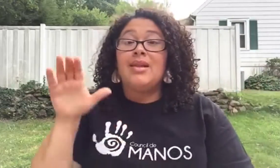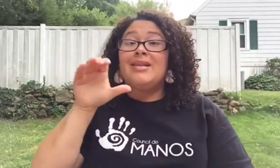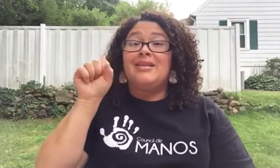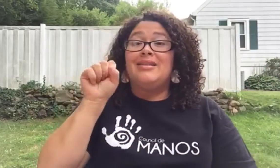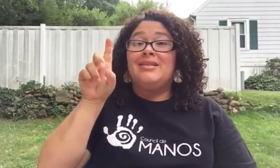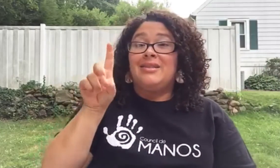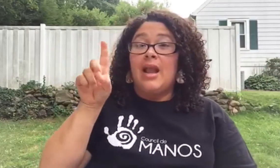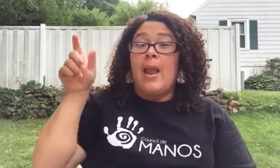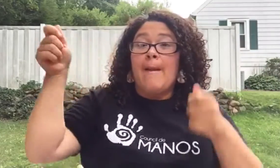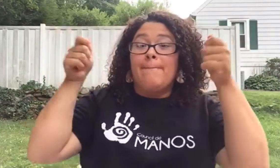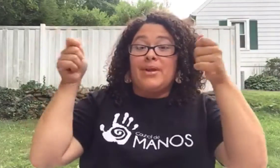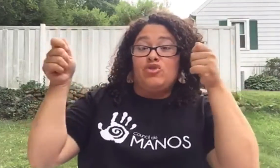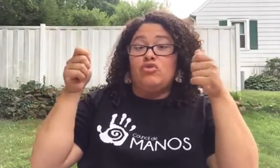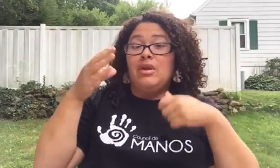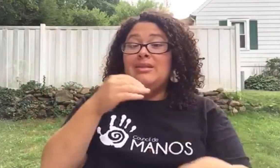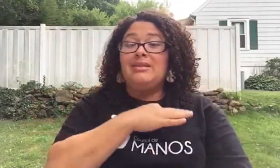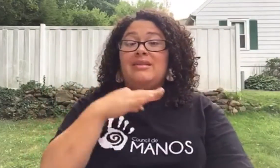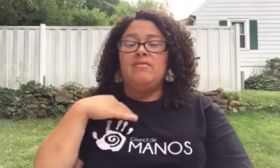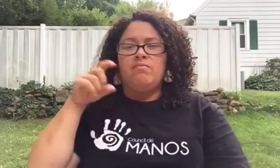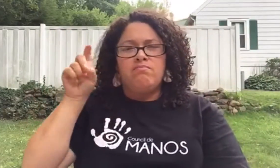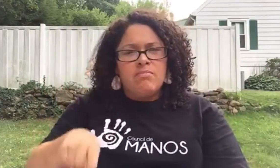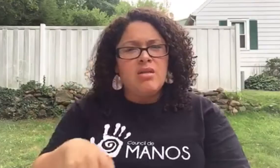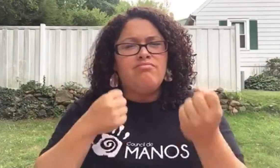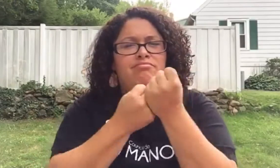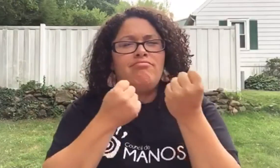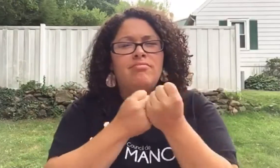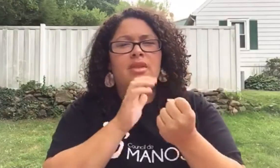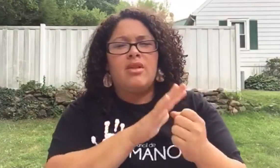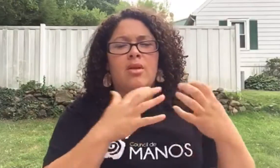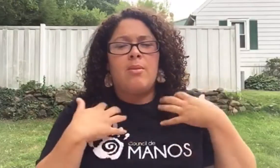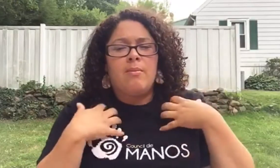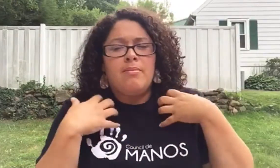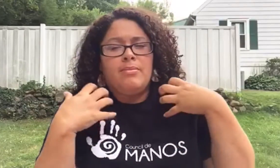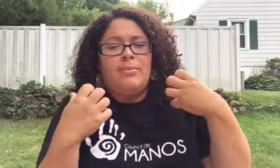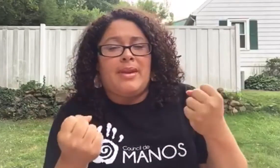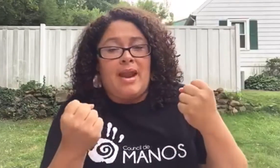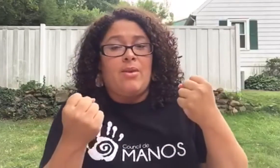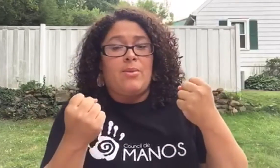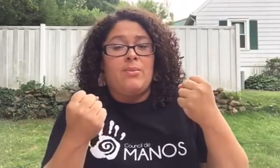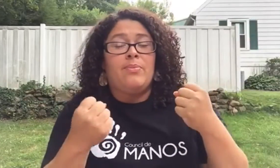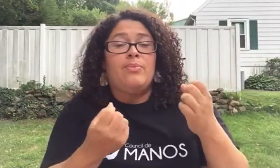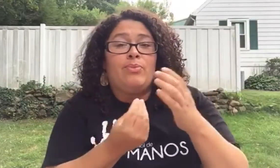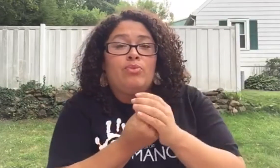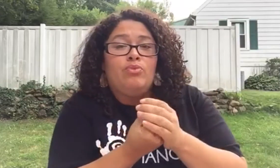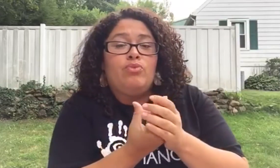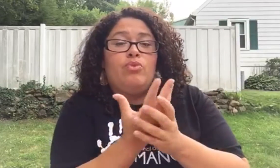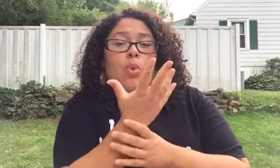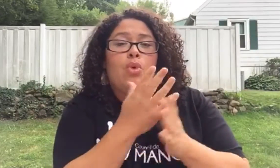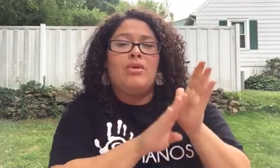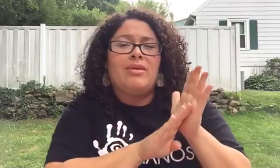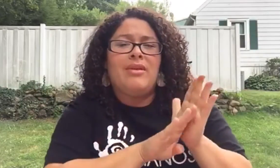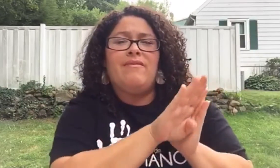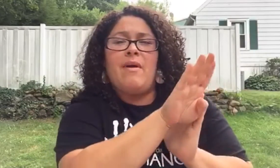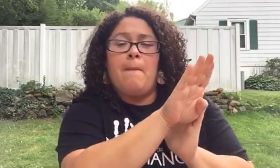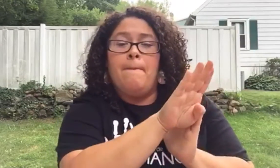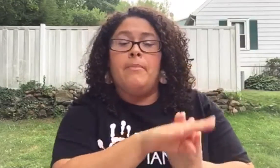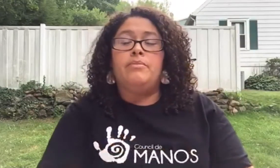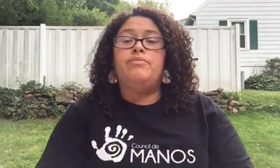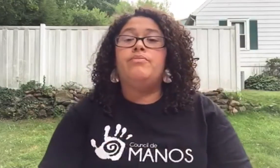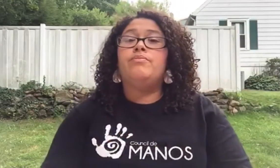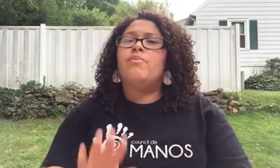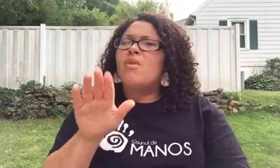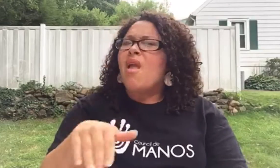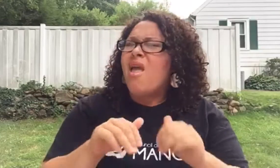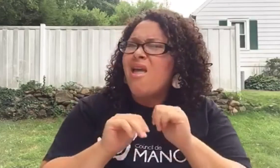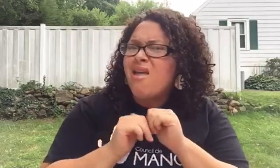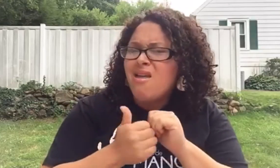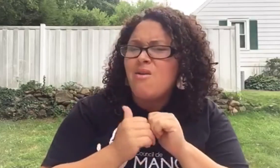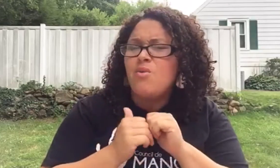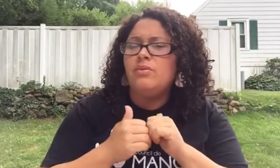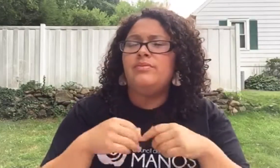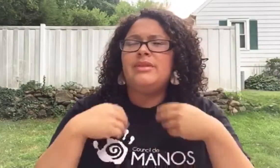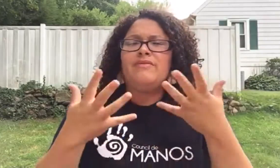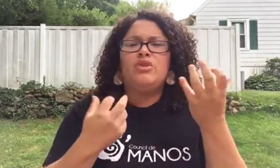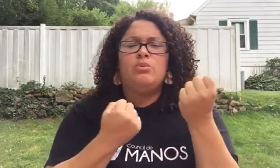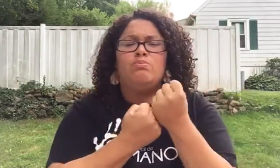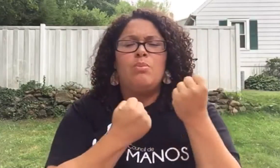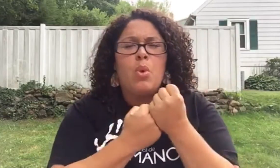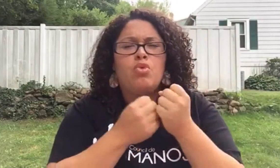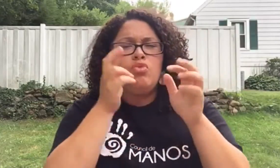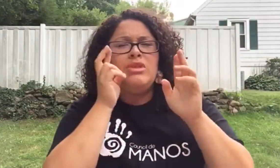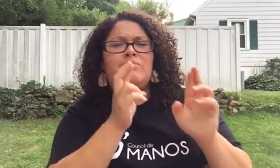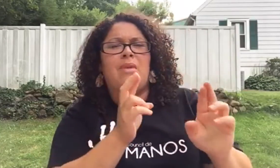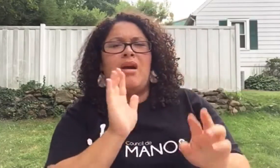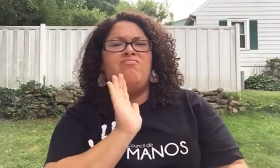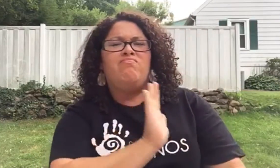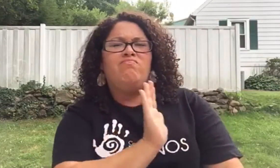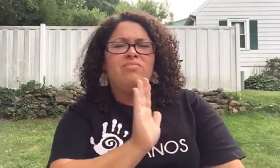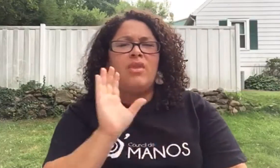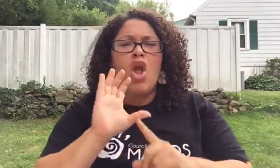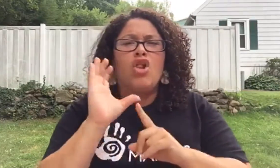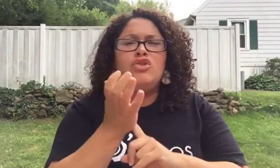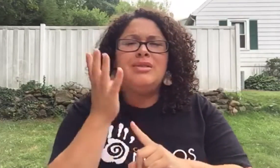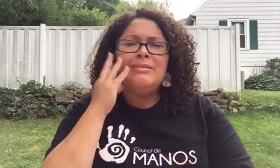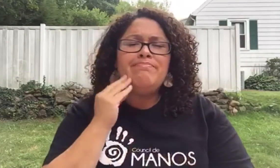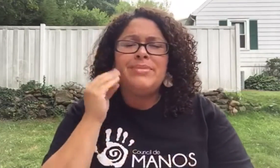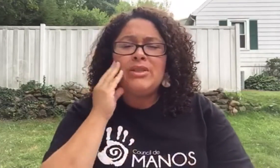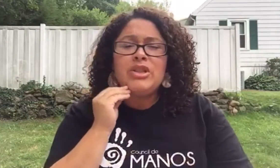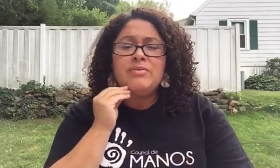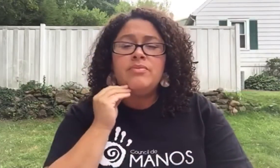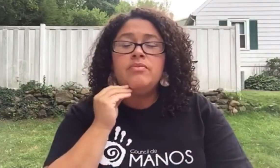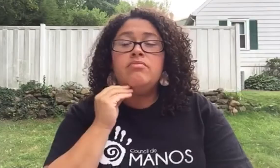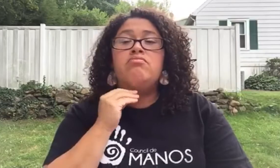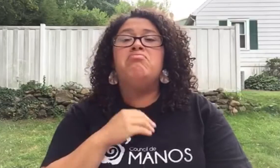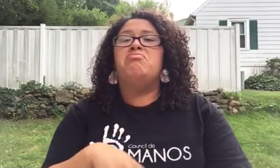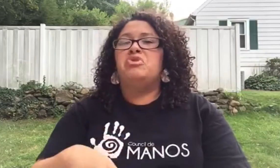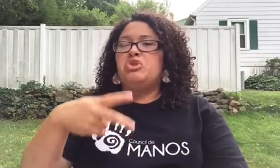It is vital that their well-being is fostered by all CSD administration and staff by maintaining support and respect for their cultural experiences.